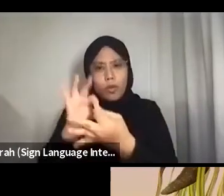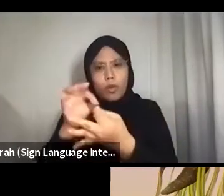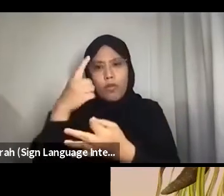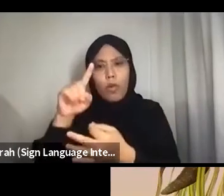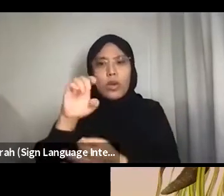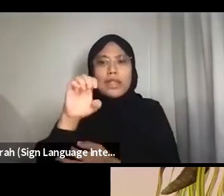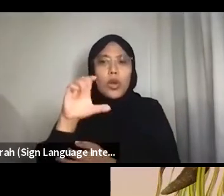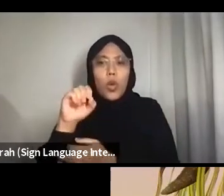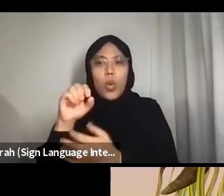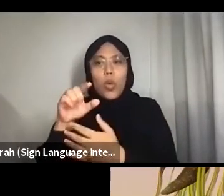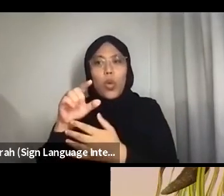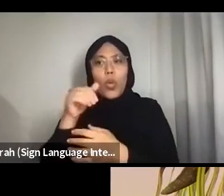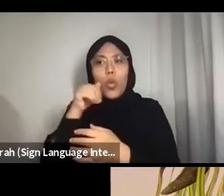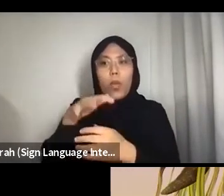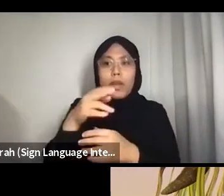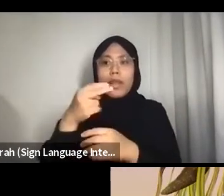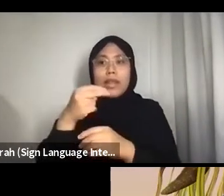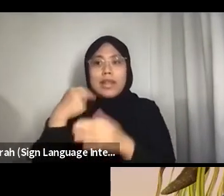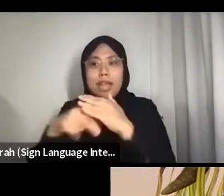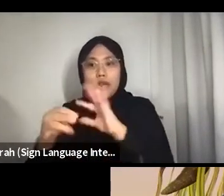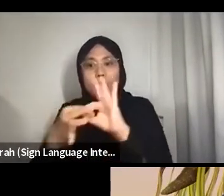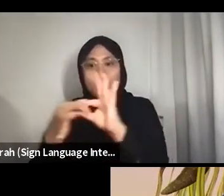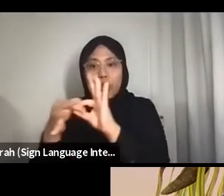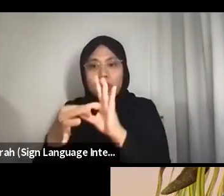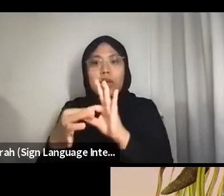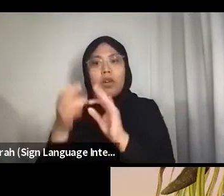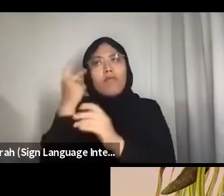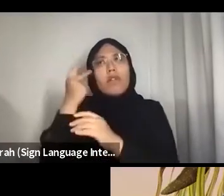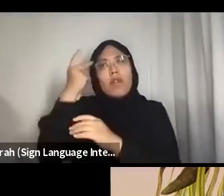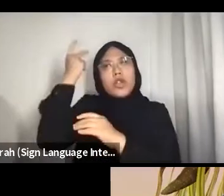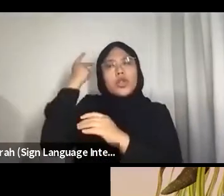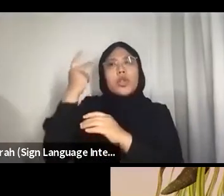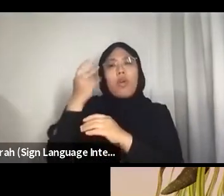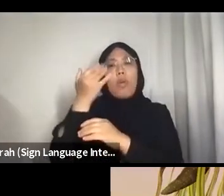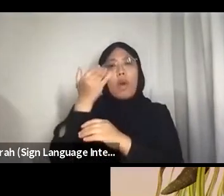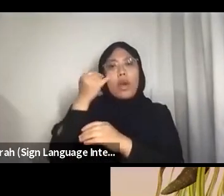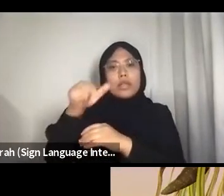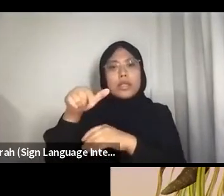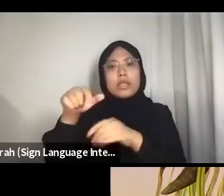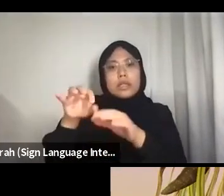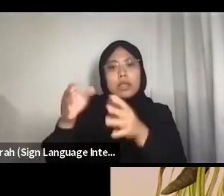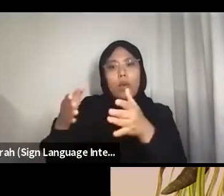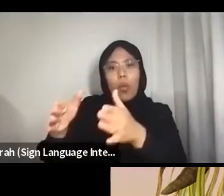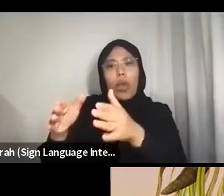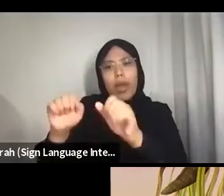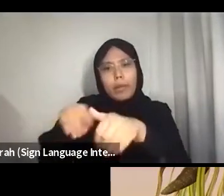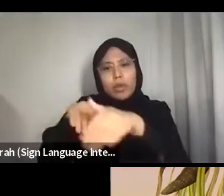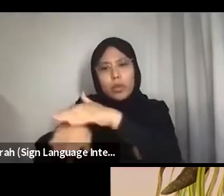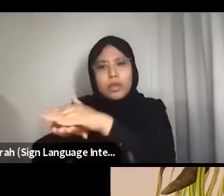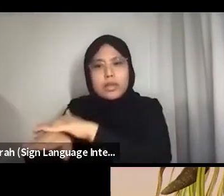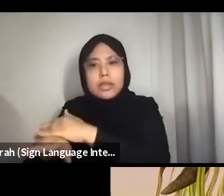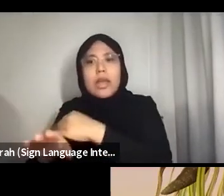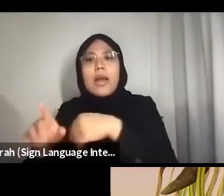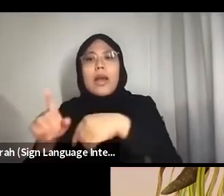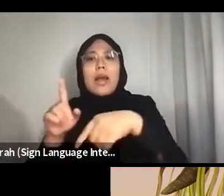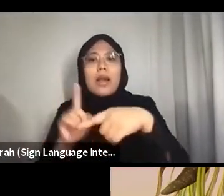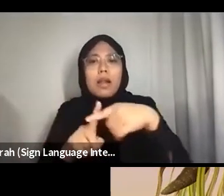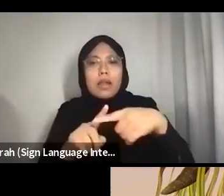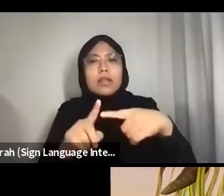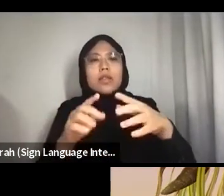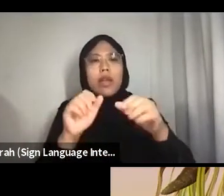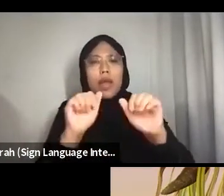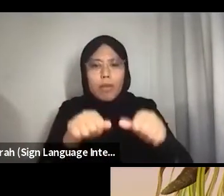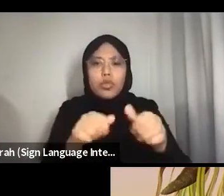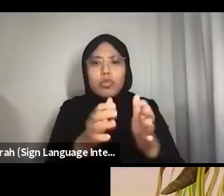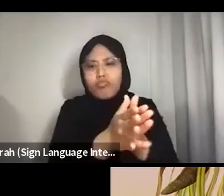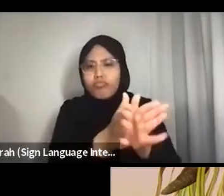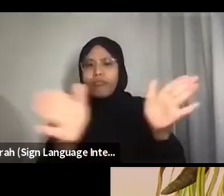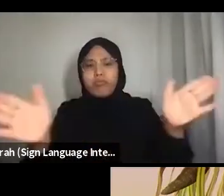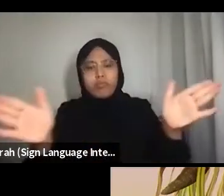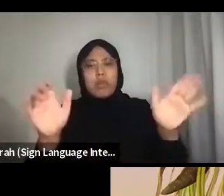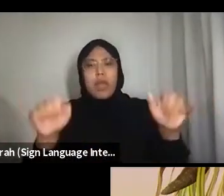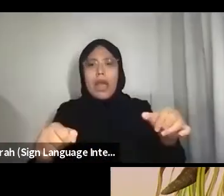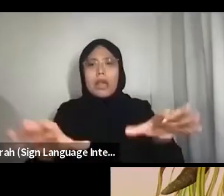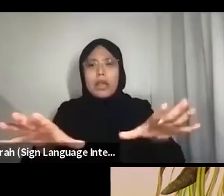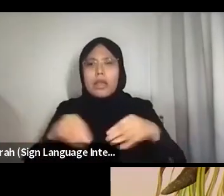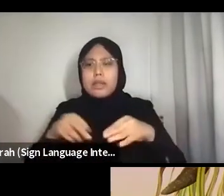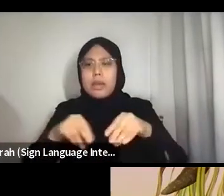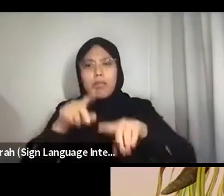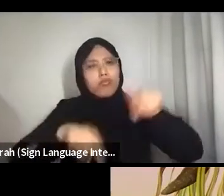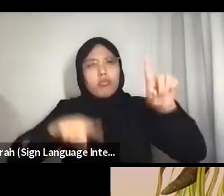as it is an accessible form while being also expansive and flexible enough to accommodate a wide variety of views and ideas.